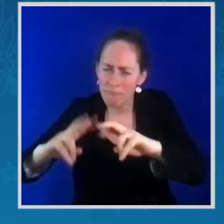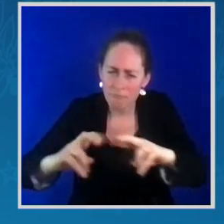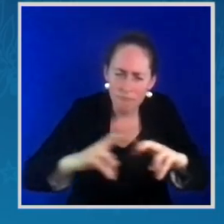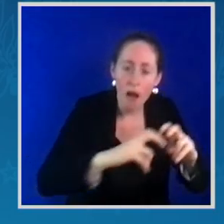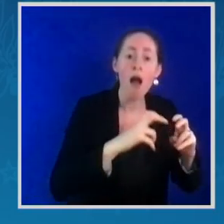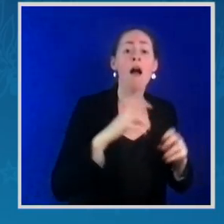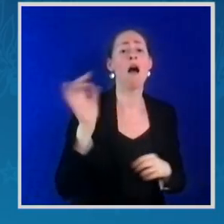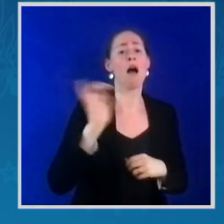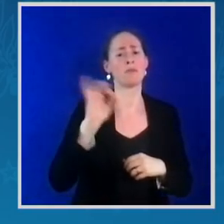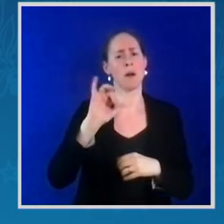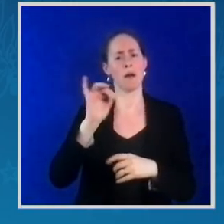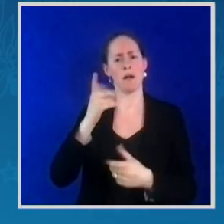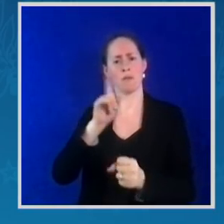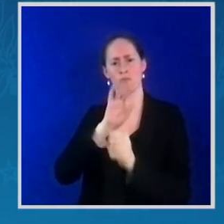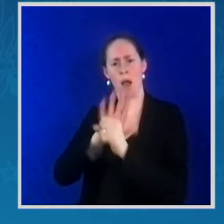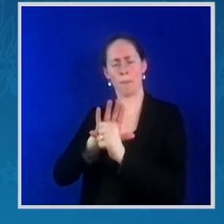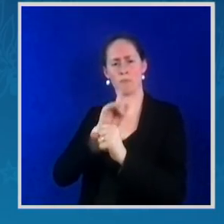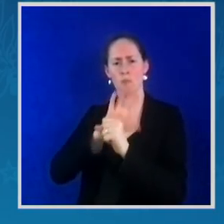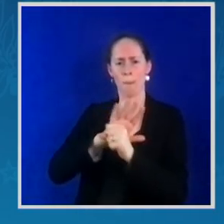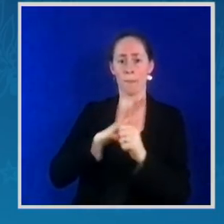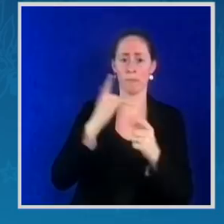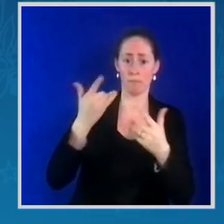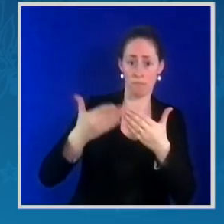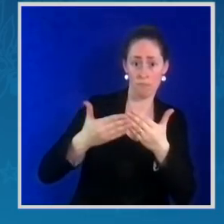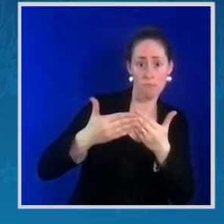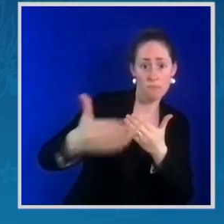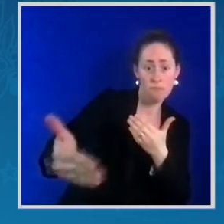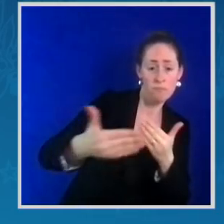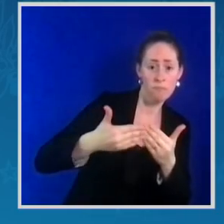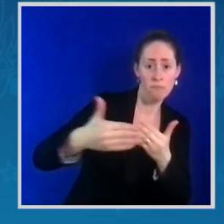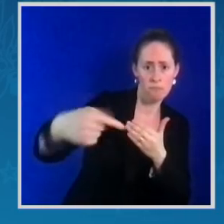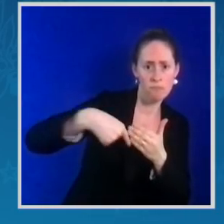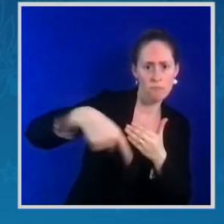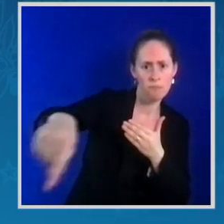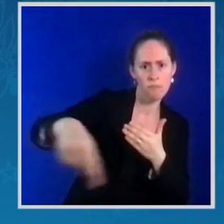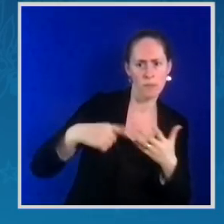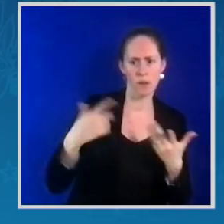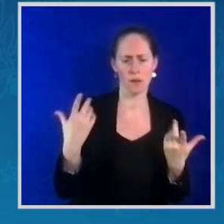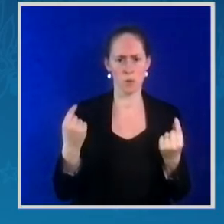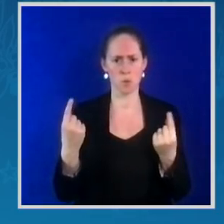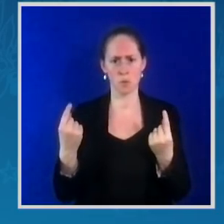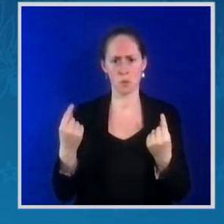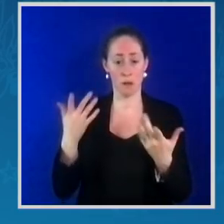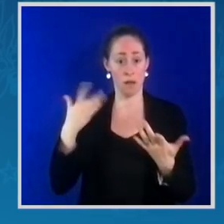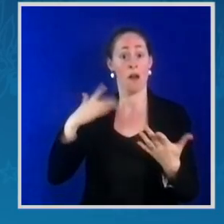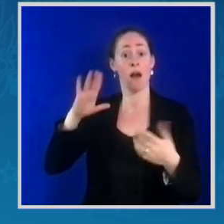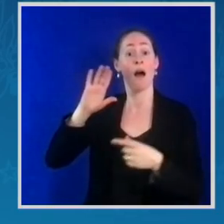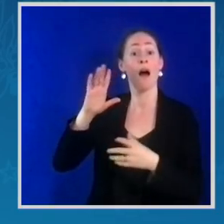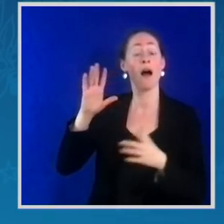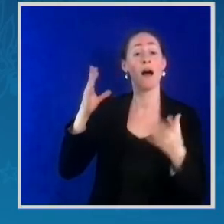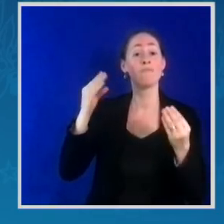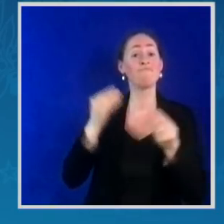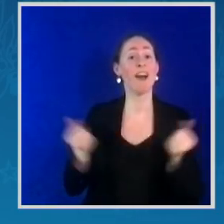knowing that nothing that we can do will address it overnight. So that is my perspective on this issue,